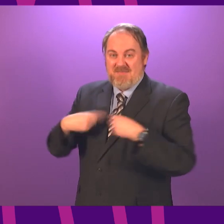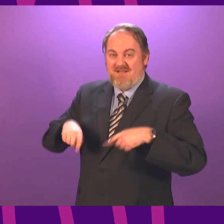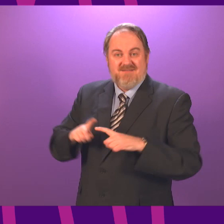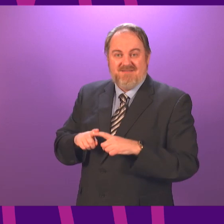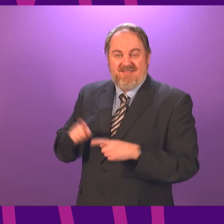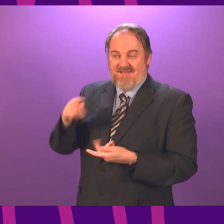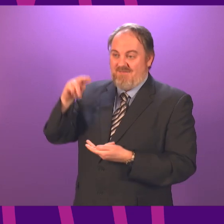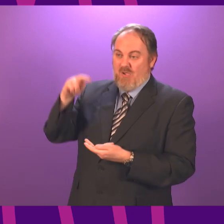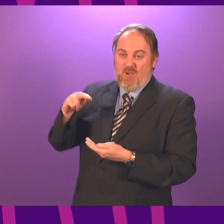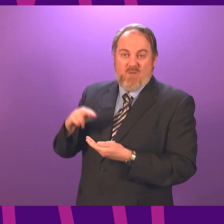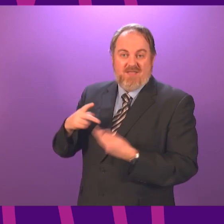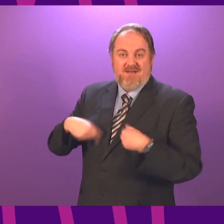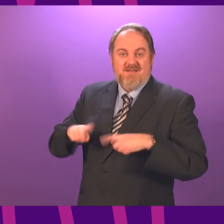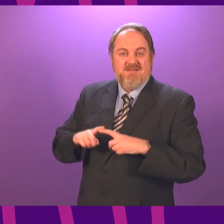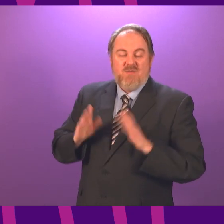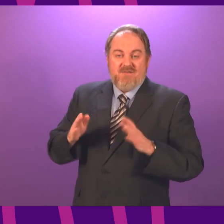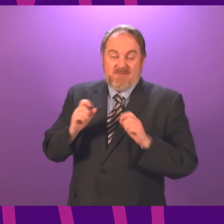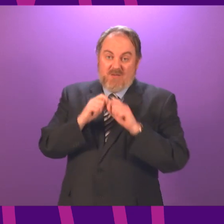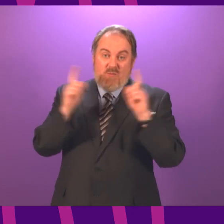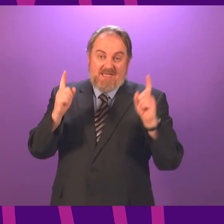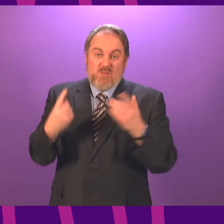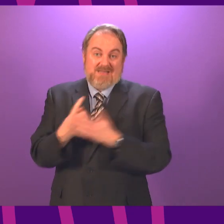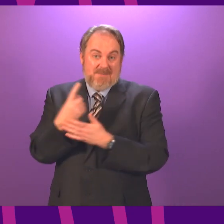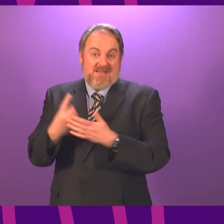illness—so we need to be mindful of what is happening elsewhere in the world.